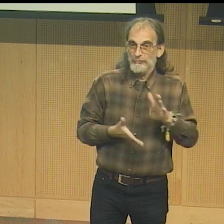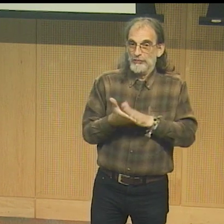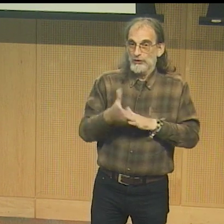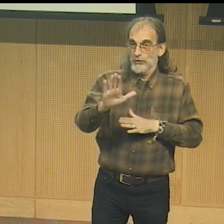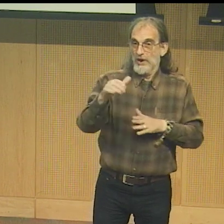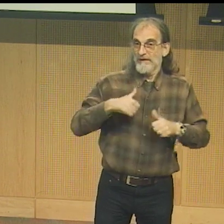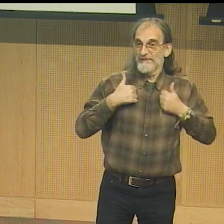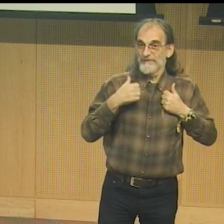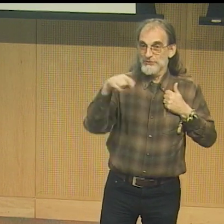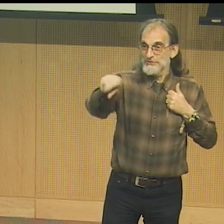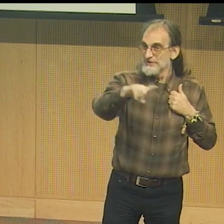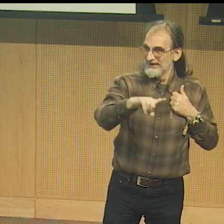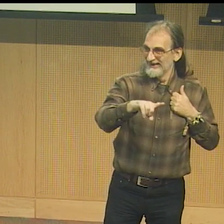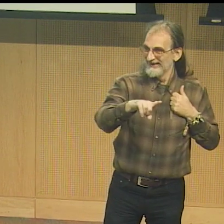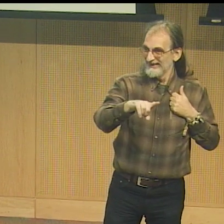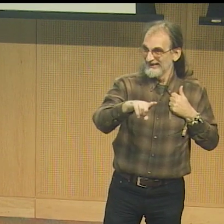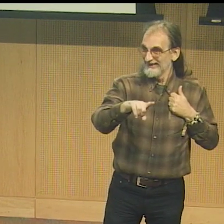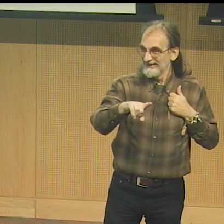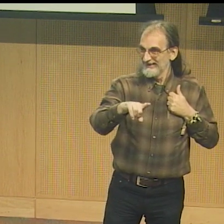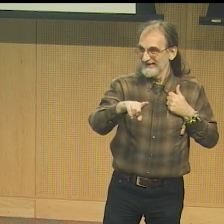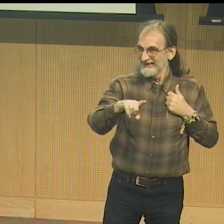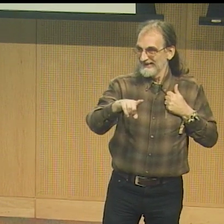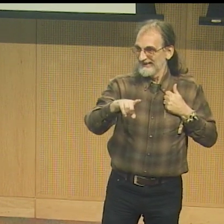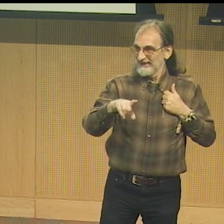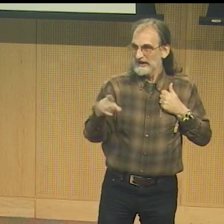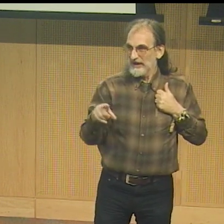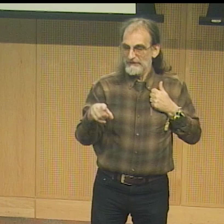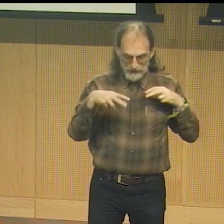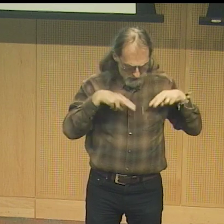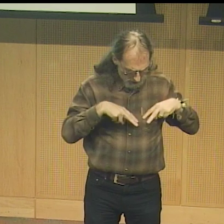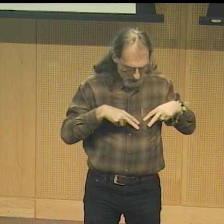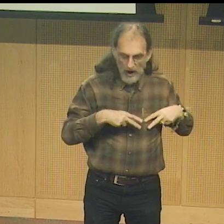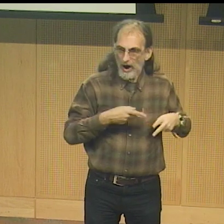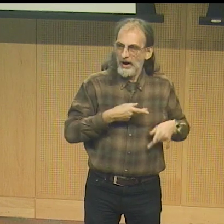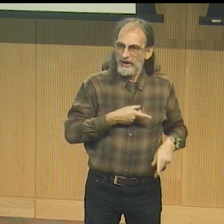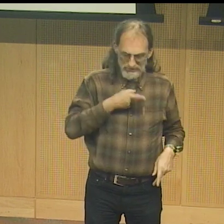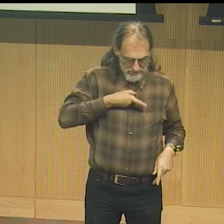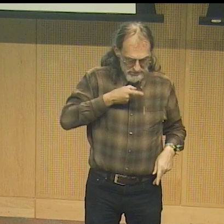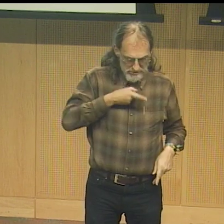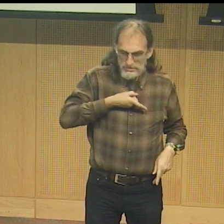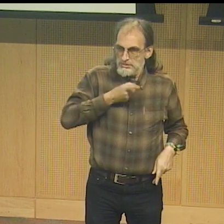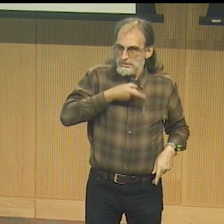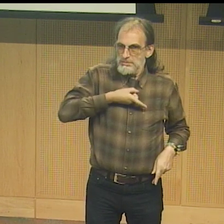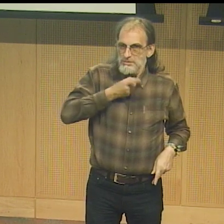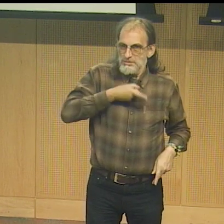don't keep an eye on it, it will run your life. If you think about it, know it, embrace it,